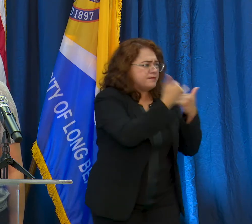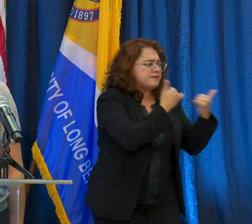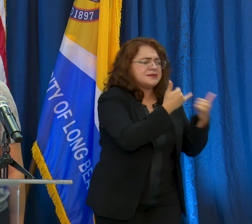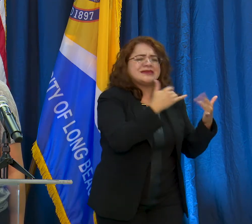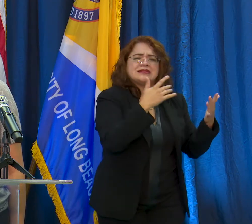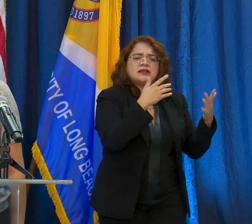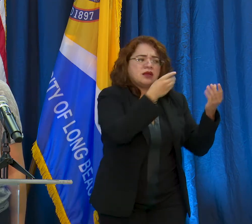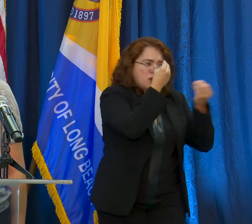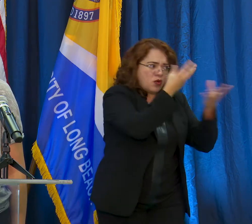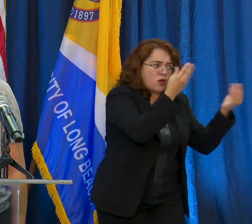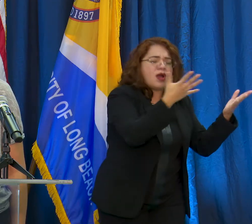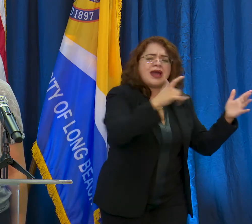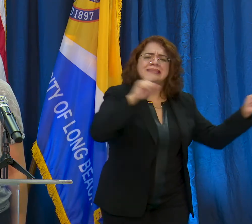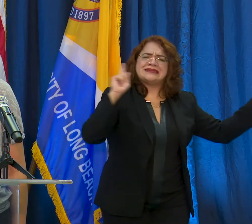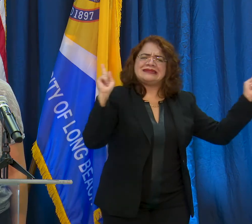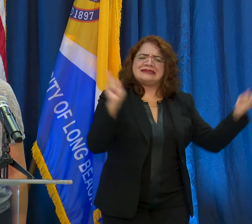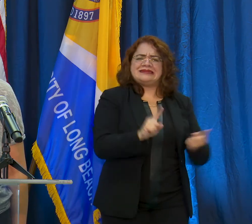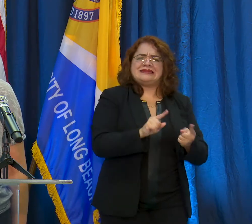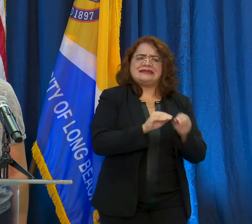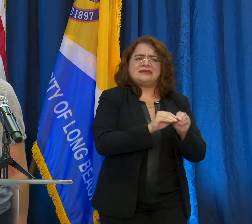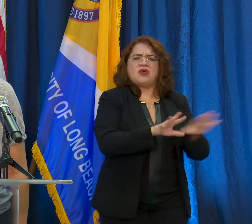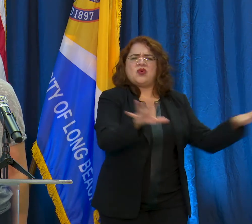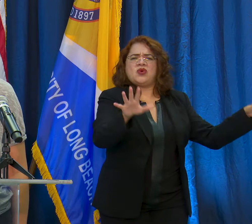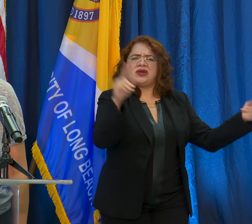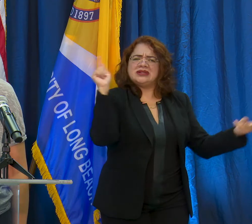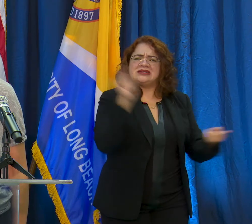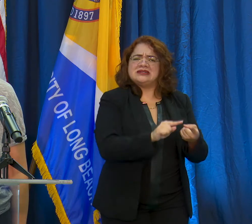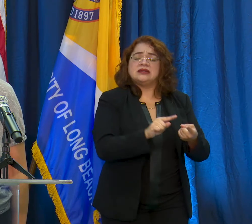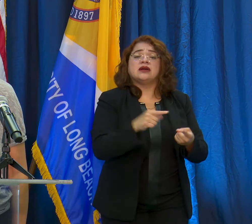Department, please answer our call because that will